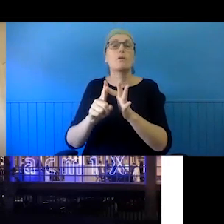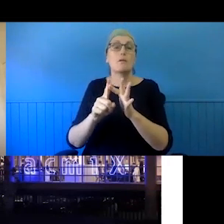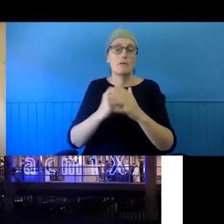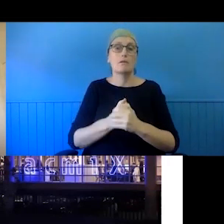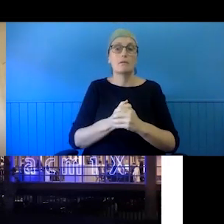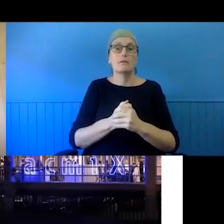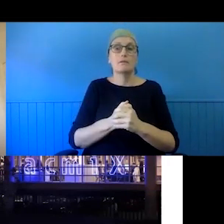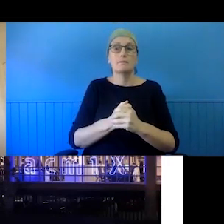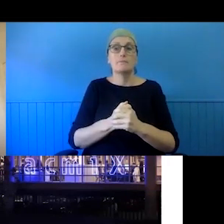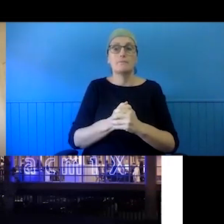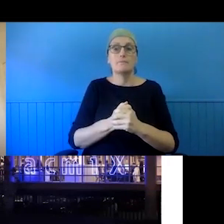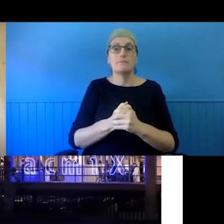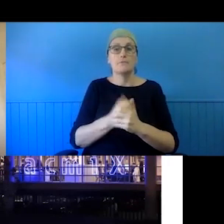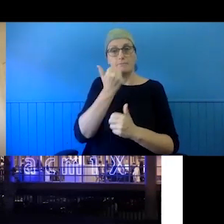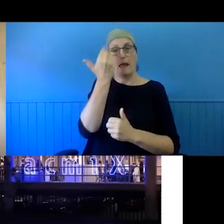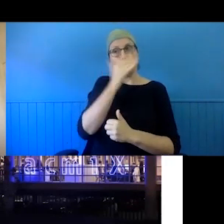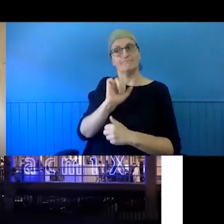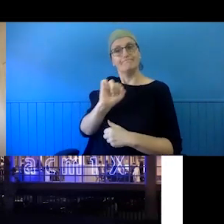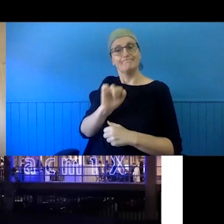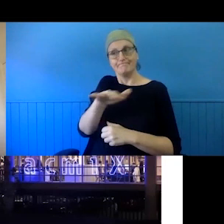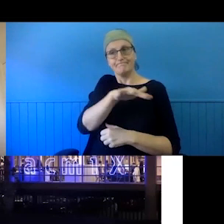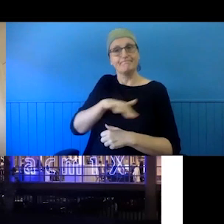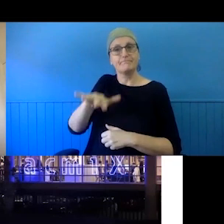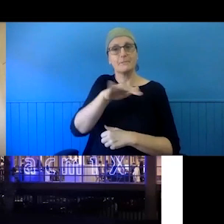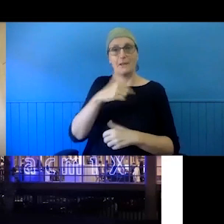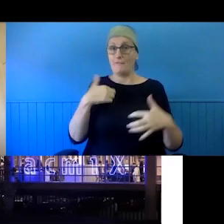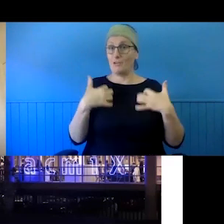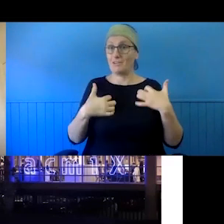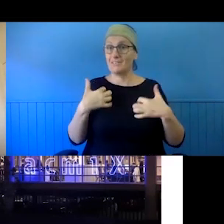really exciting that 1,000 of you have signed up. So, yeah, looking